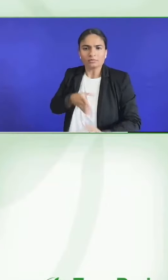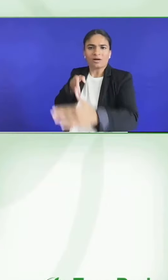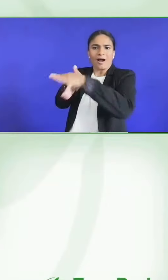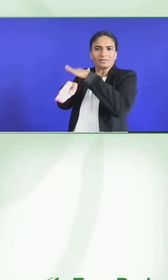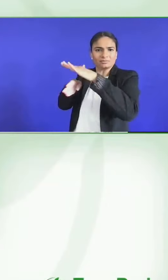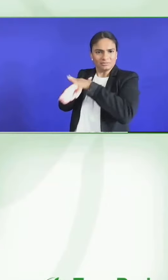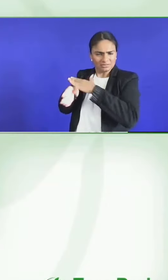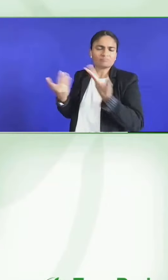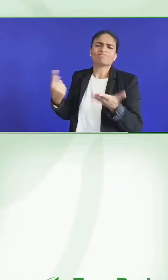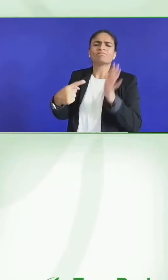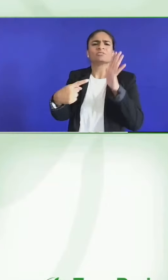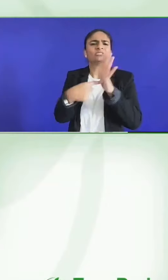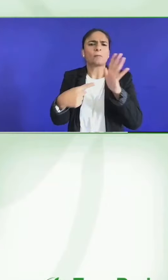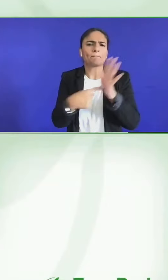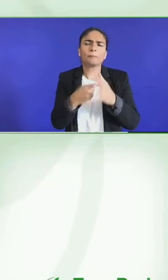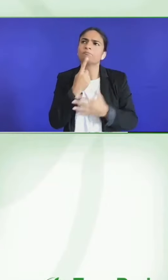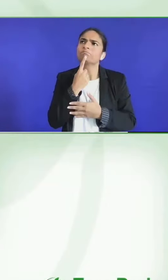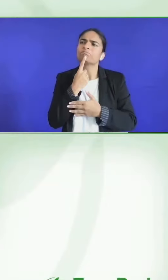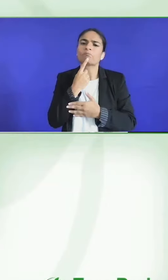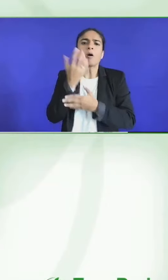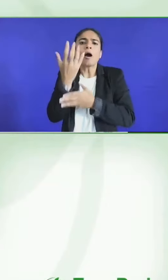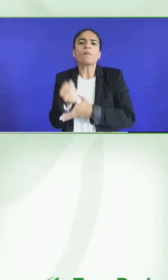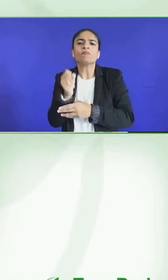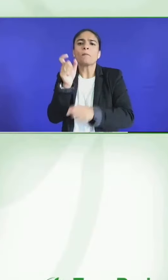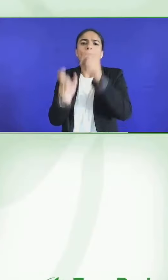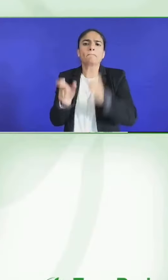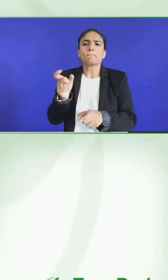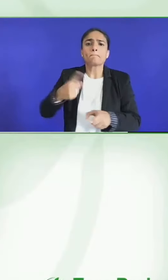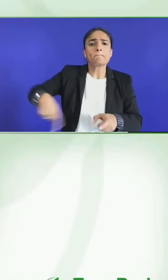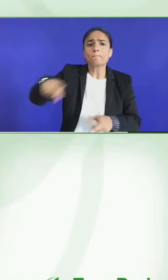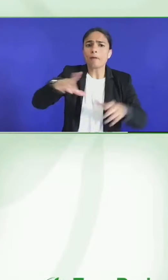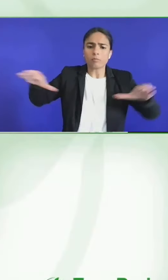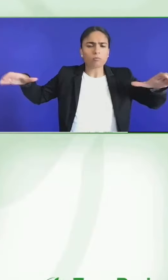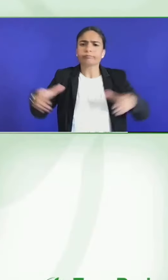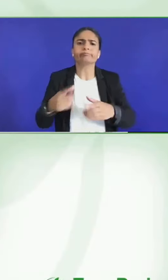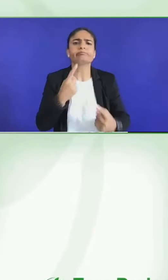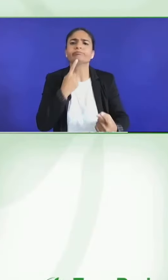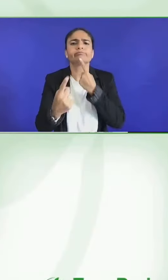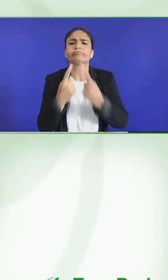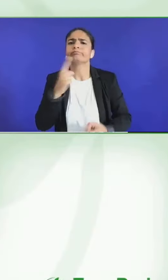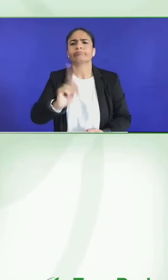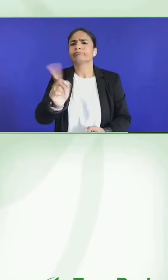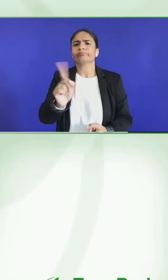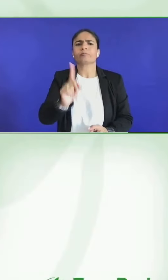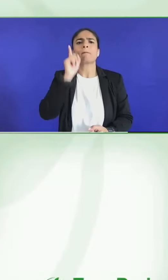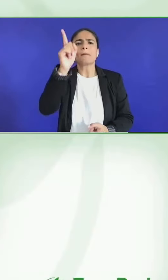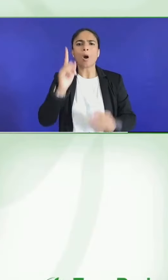These things are discriminatory and against the CRPD. And DI guidelines.